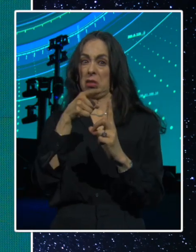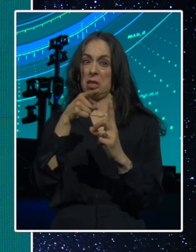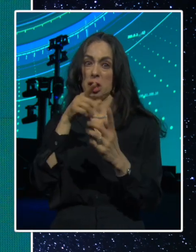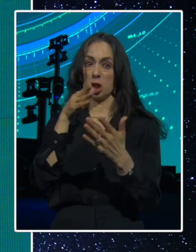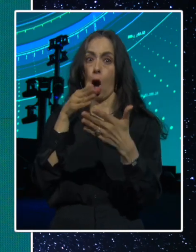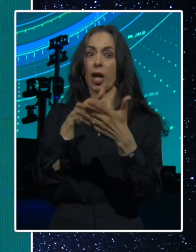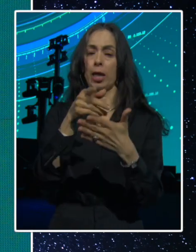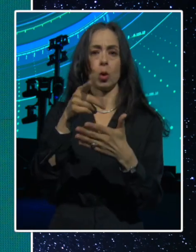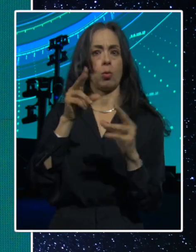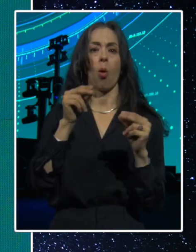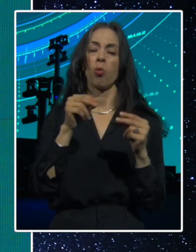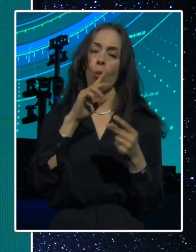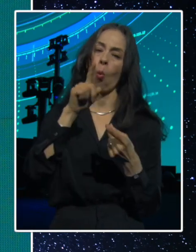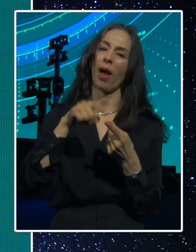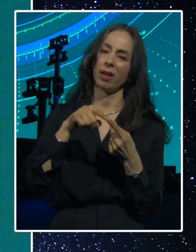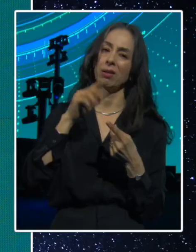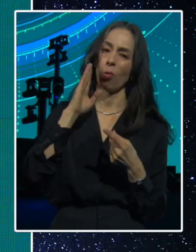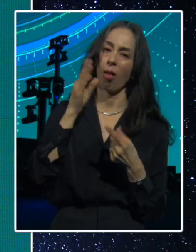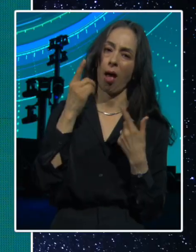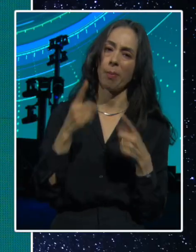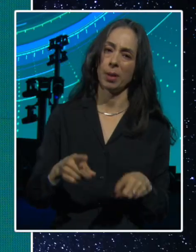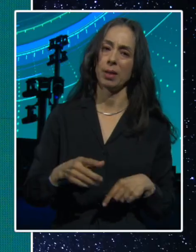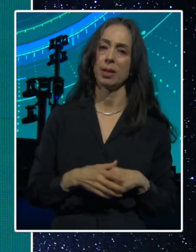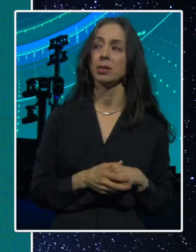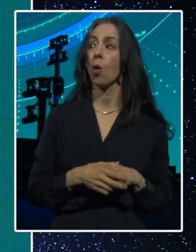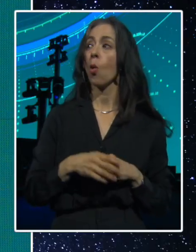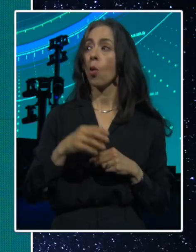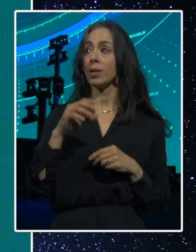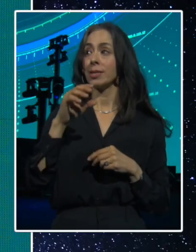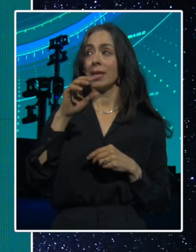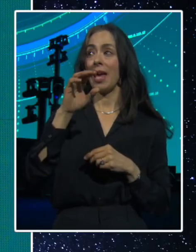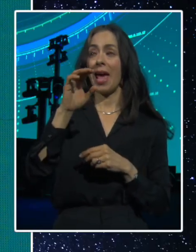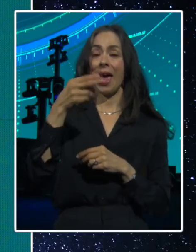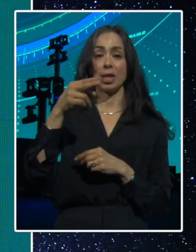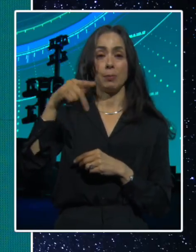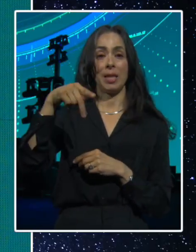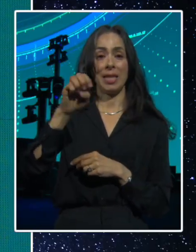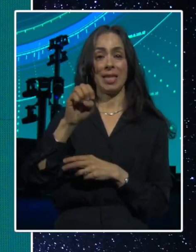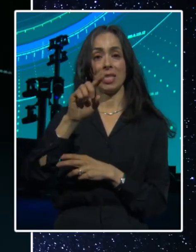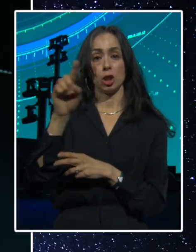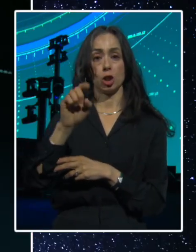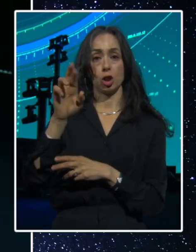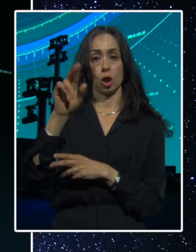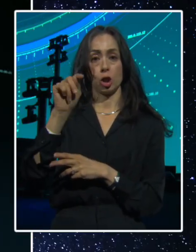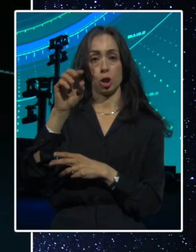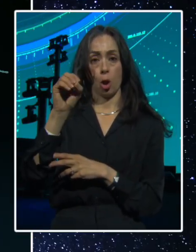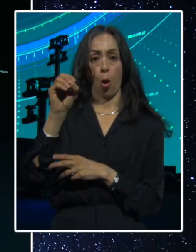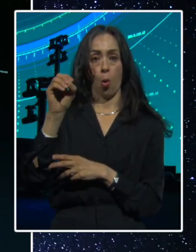That is why we deliver continuous data protection through HPE Zerto for ransomware resilience,